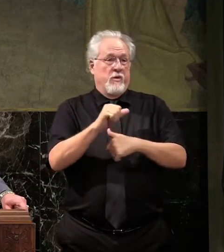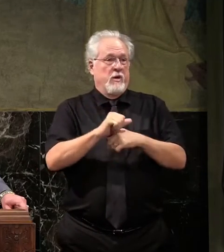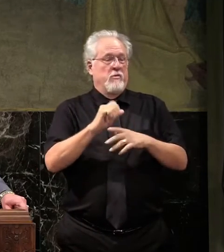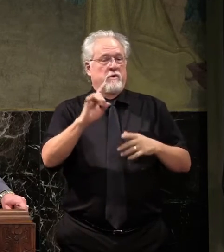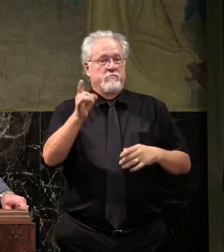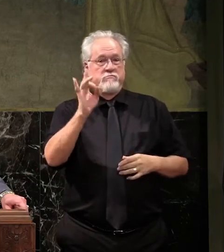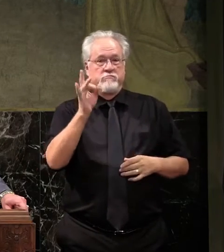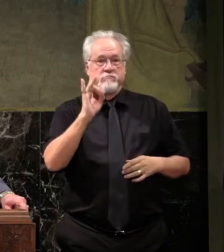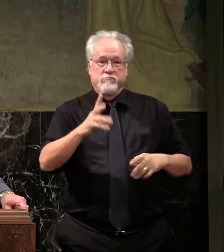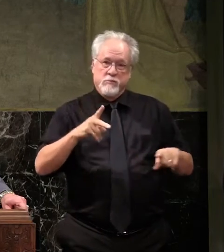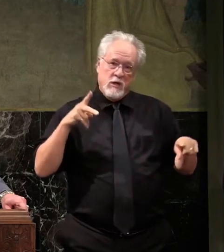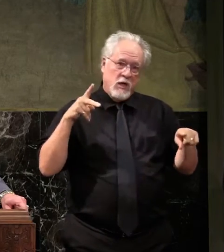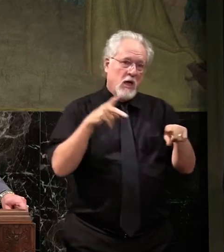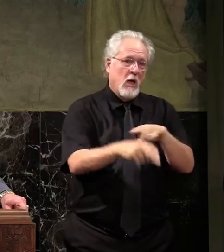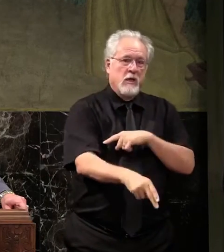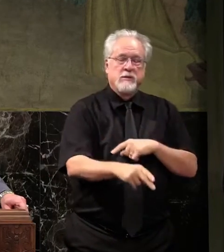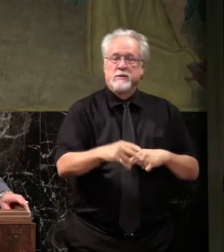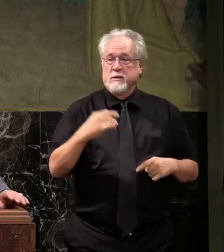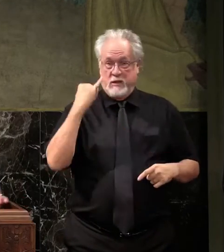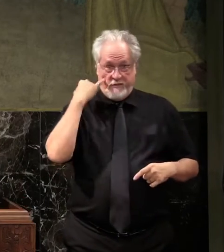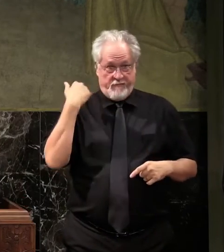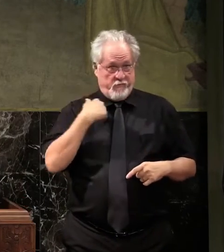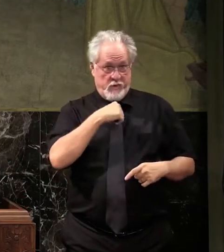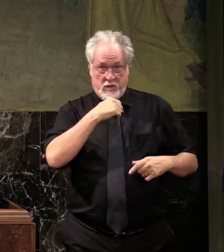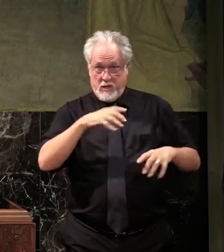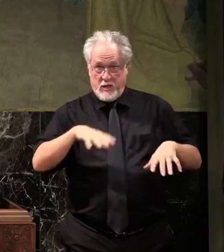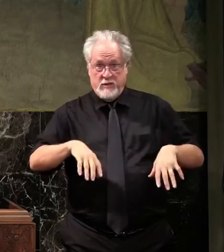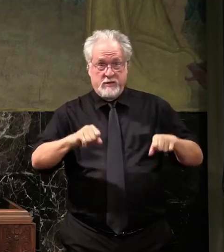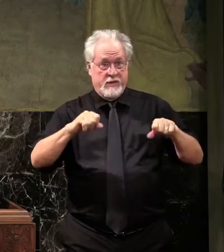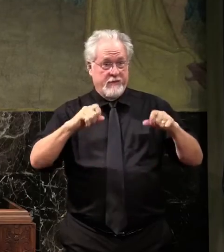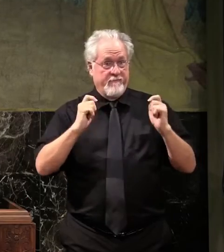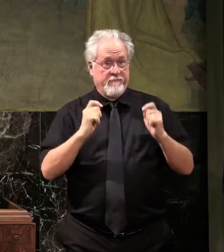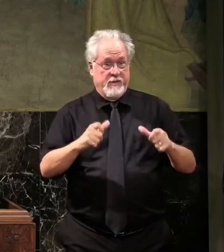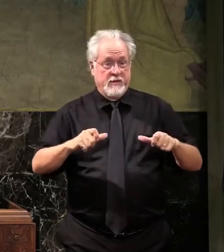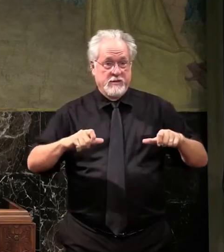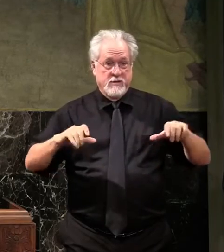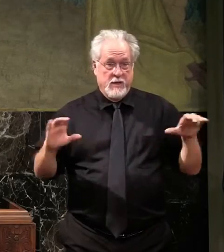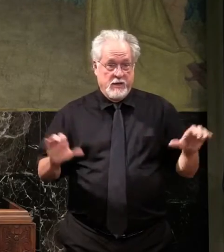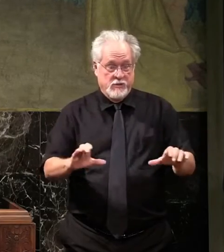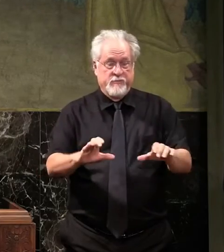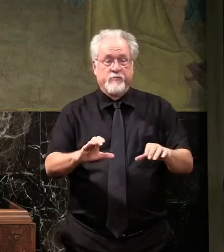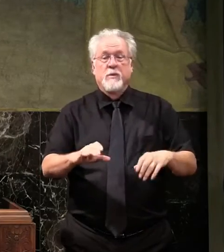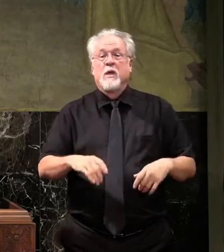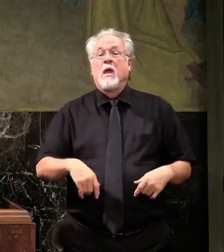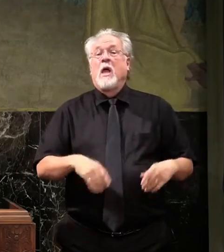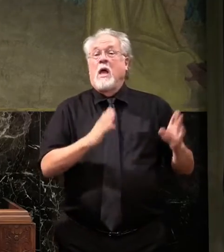decisive action. I offered a specific plan to address the problems left over from